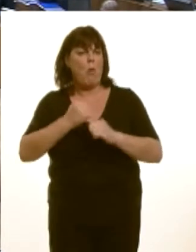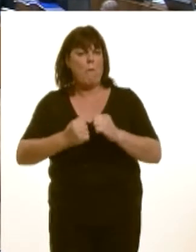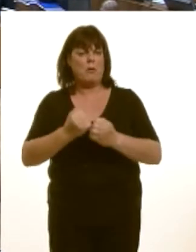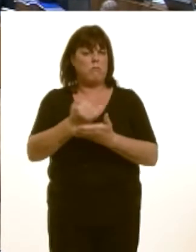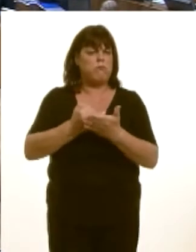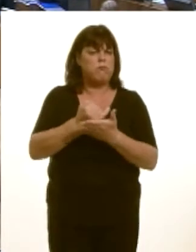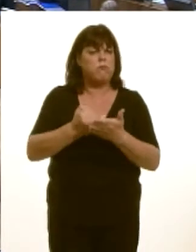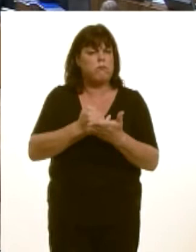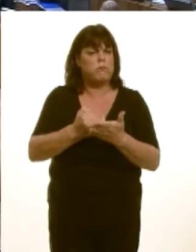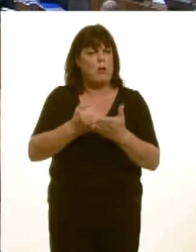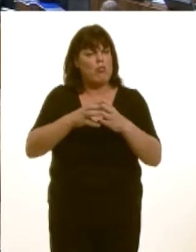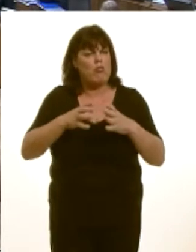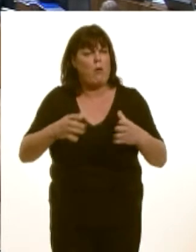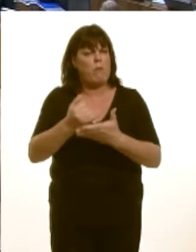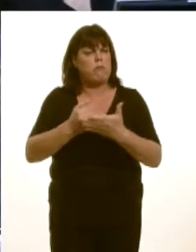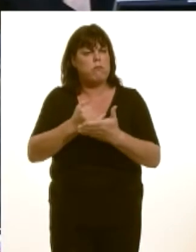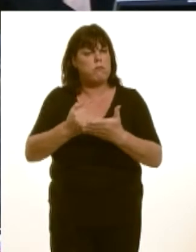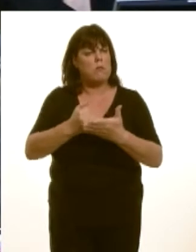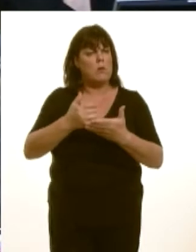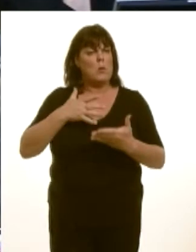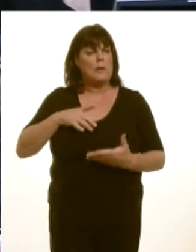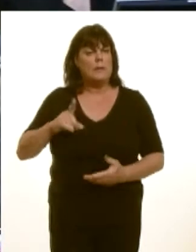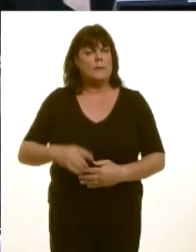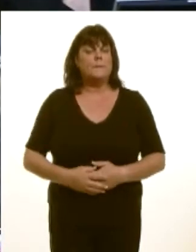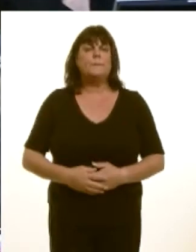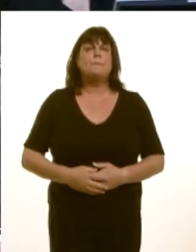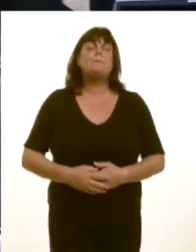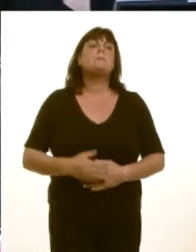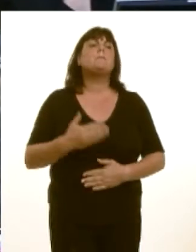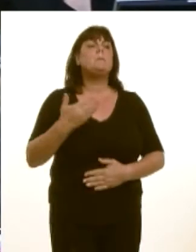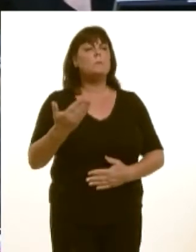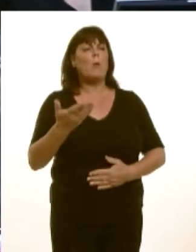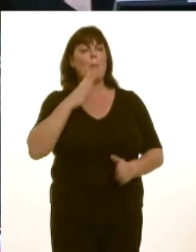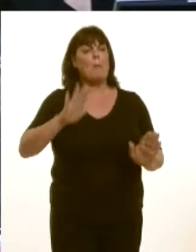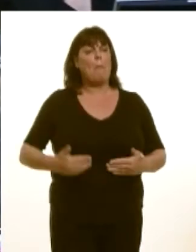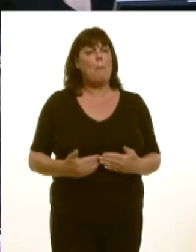We would expect that work to continue. The maternity network, of course, is in place and we would expect to see the good work that